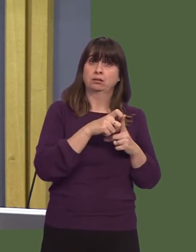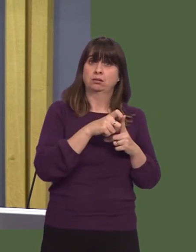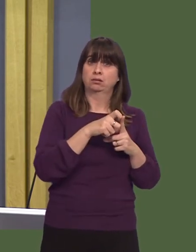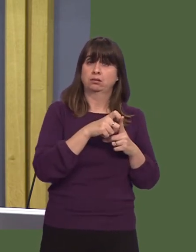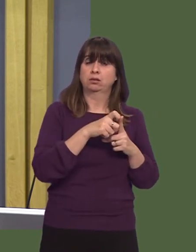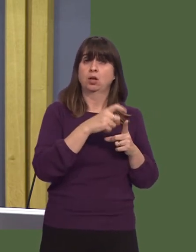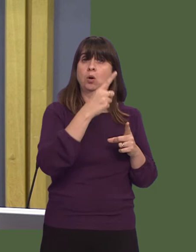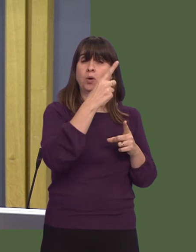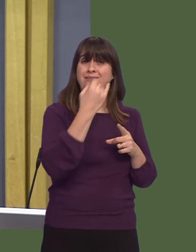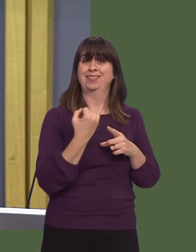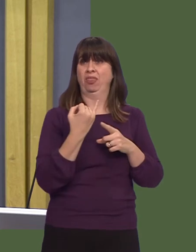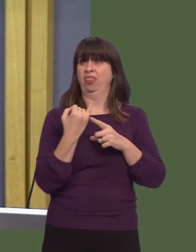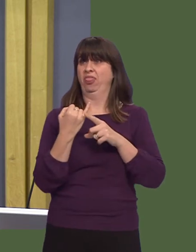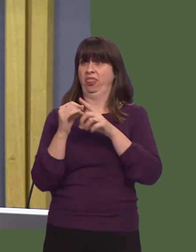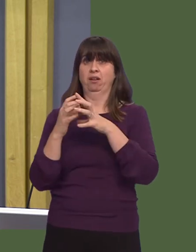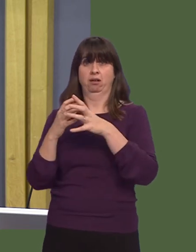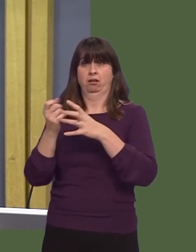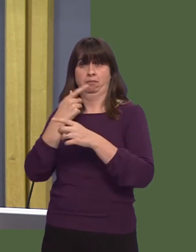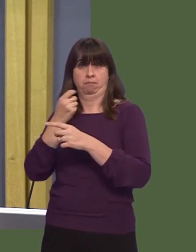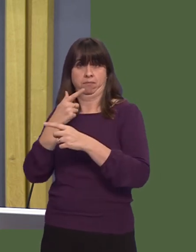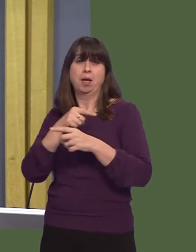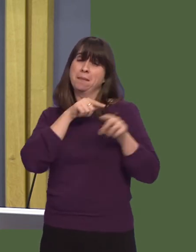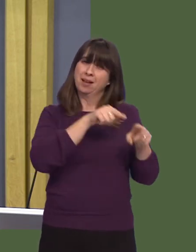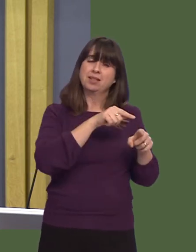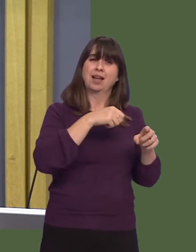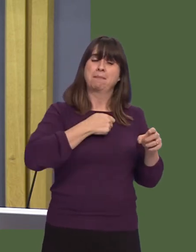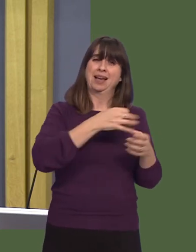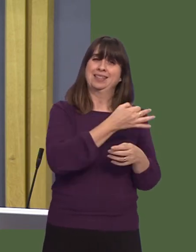populationóand that actually reaches a staggering one in three in the town of Mountain Ash in